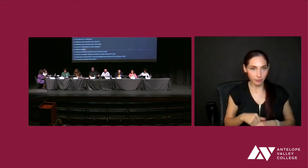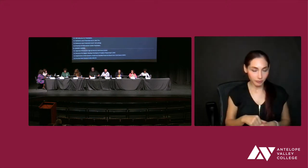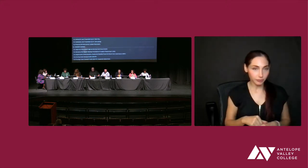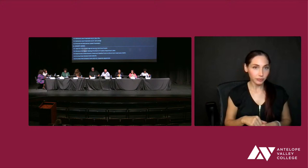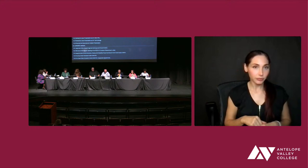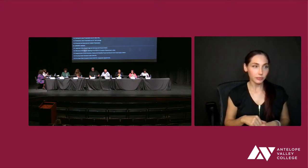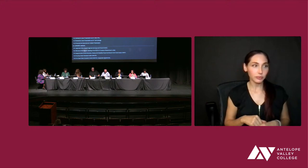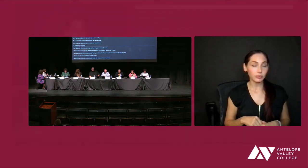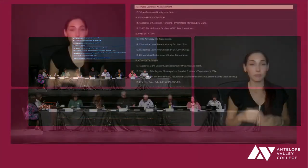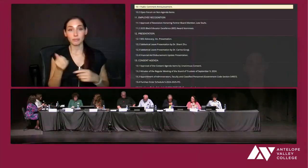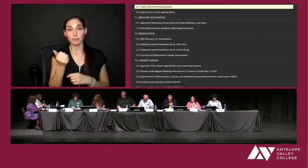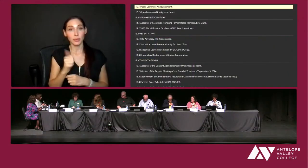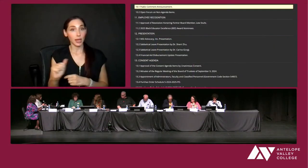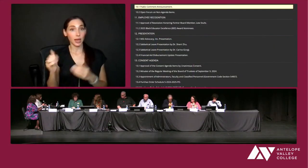Do we have any public comment cards?